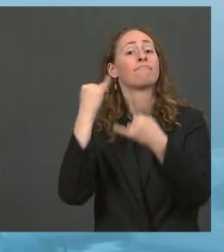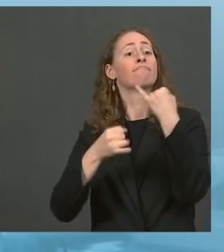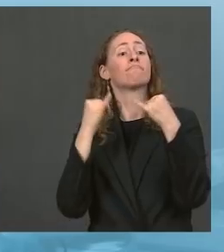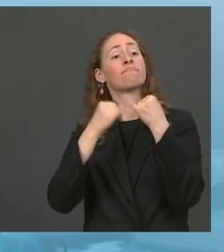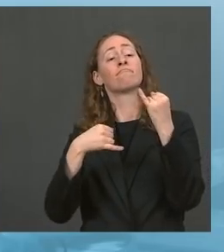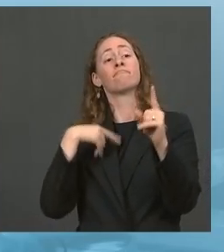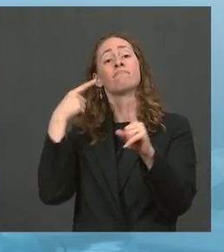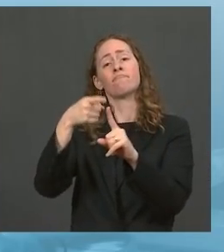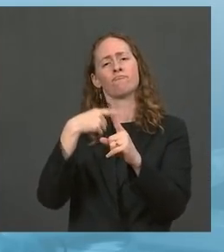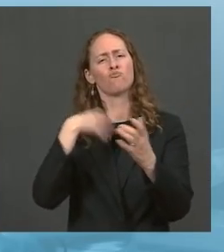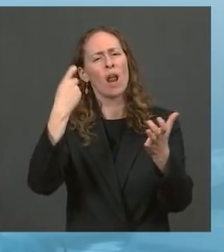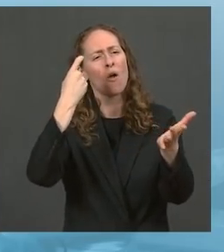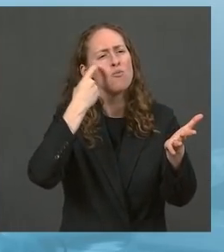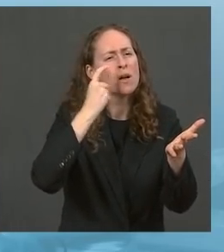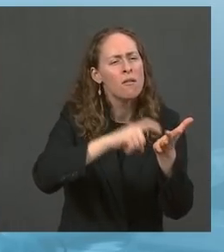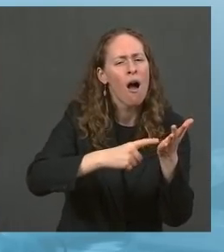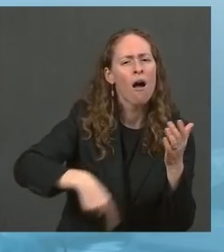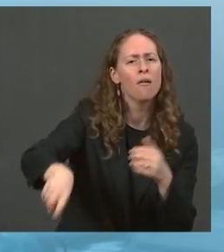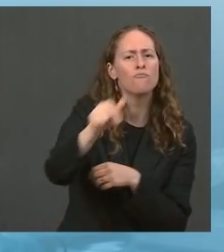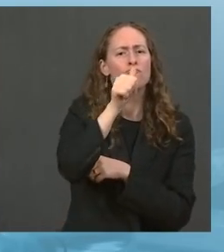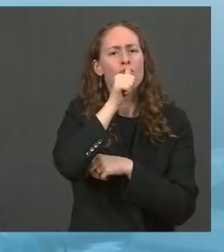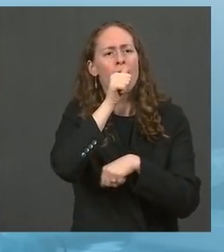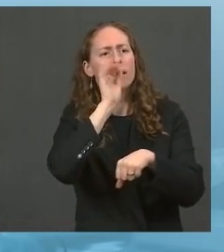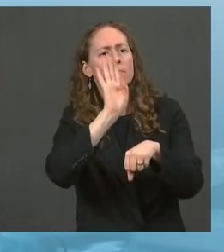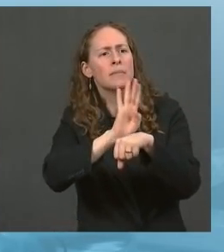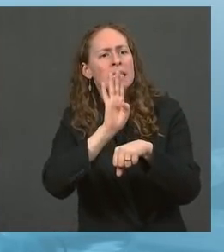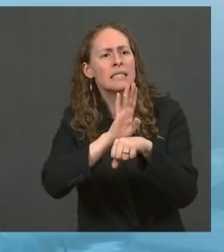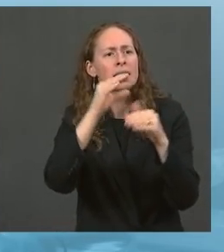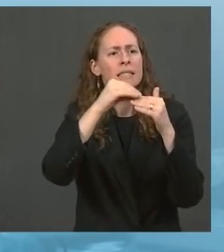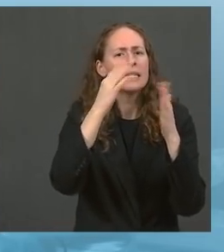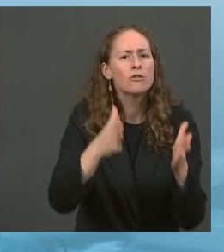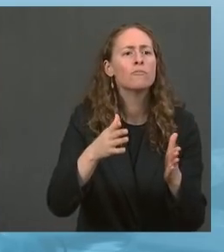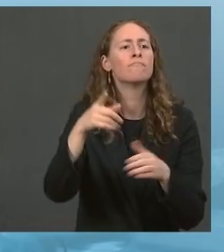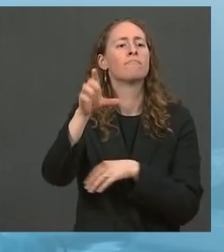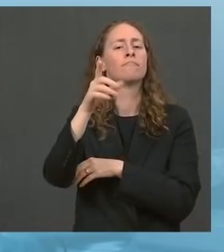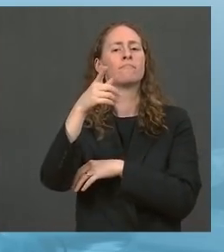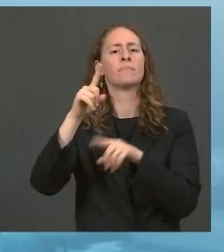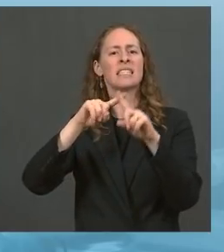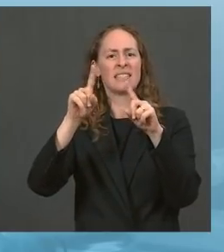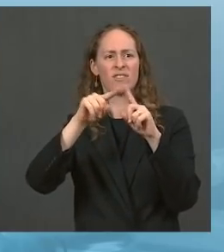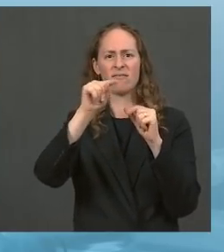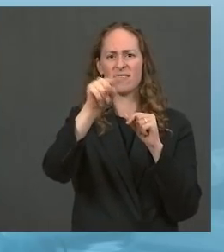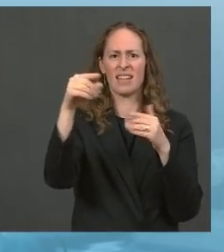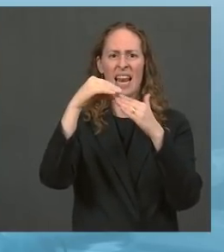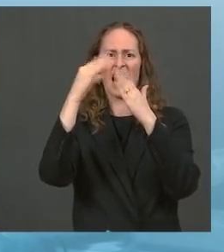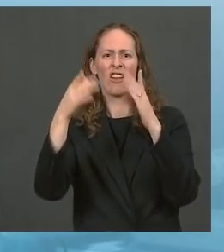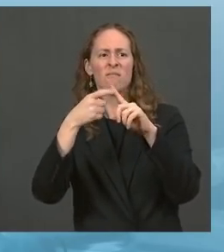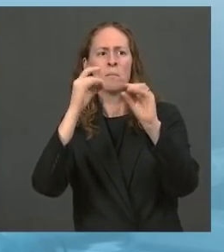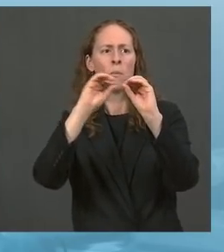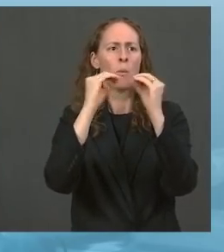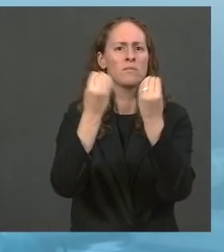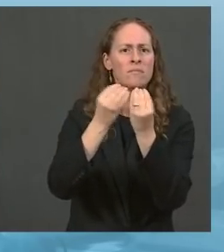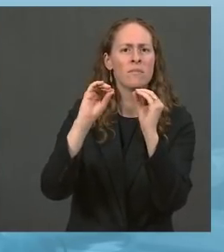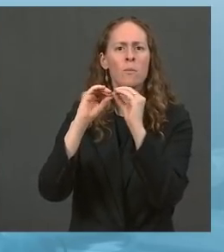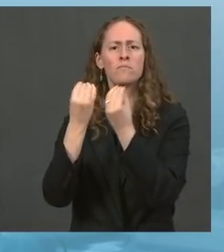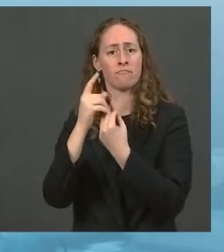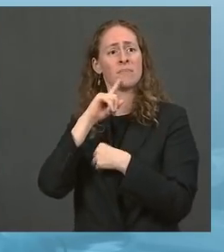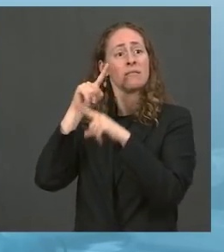philanthropy, and civil society who are here today. Governments can do a lot, but we cannot do everything on our own.